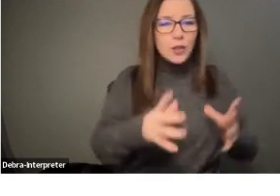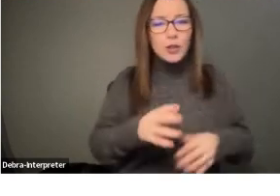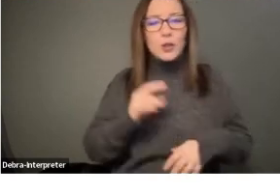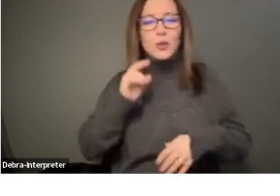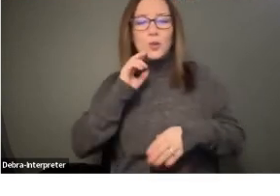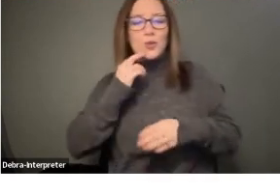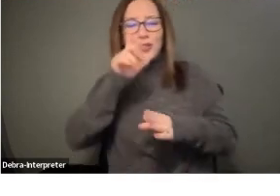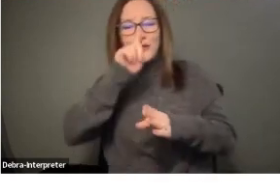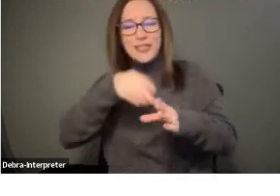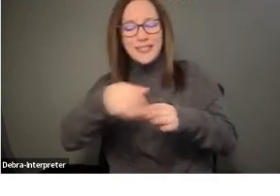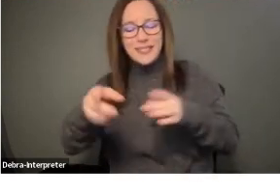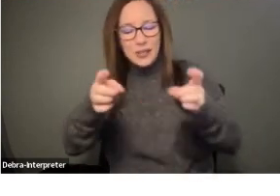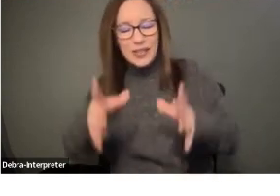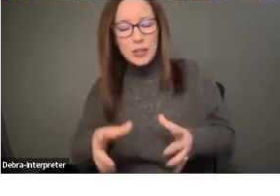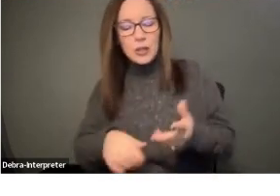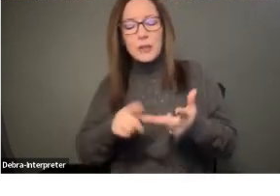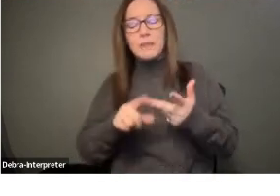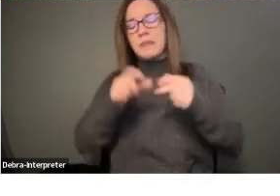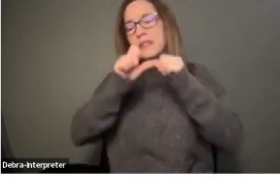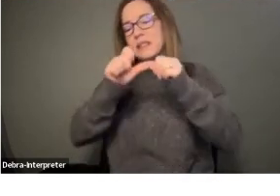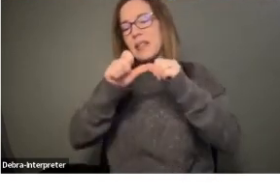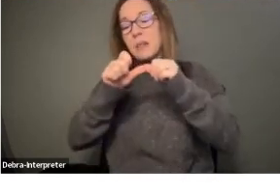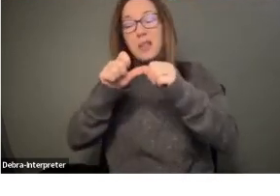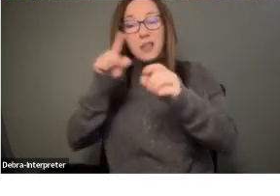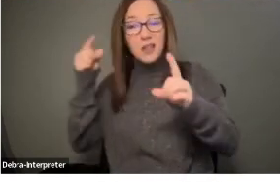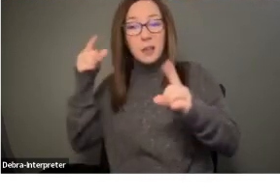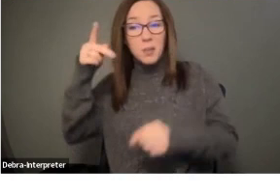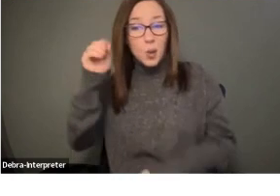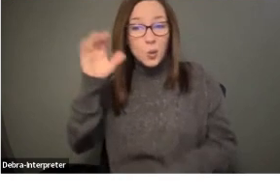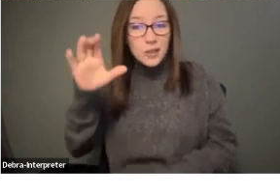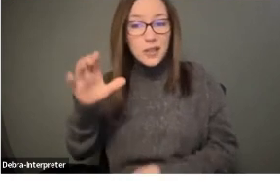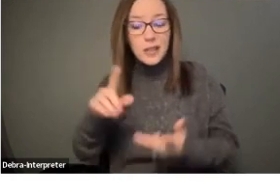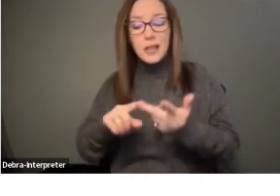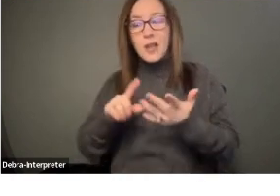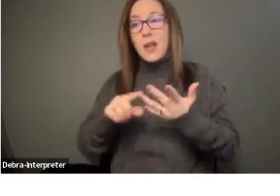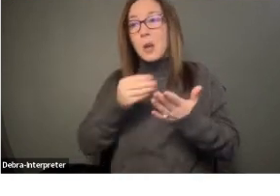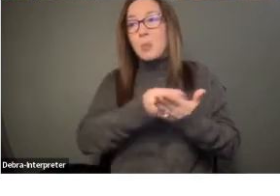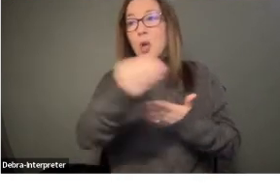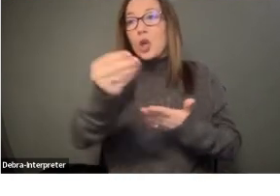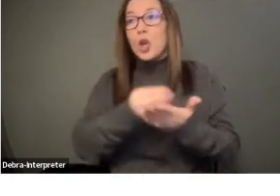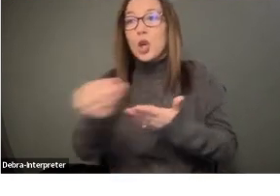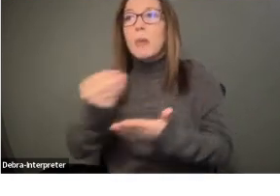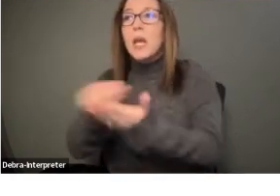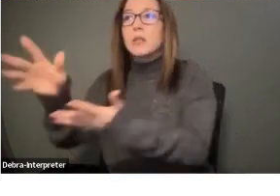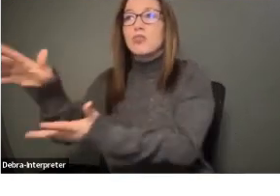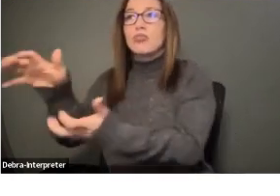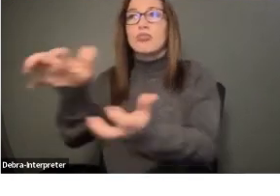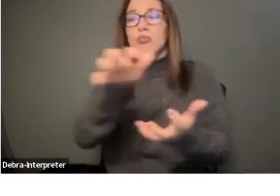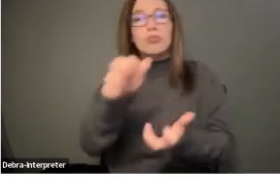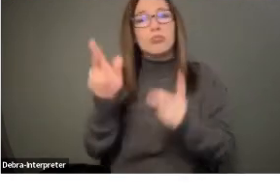institution, whether that is as a dining director, as a nutrition direct tortion sustainability point